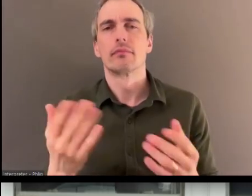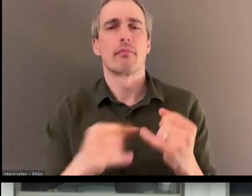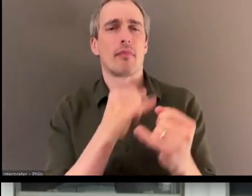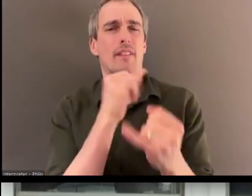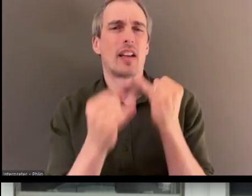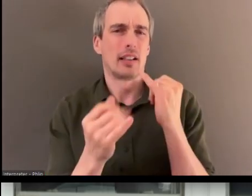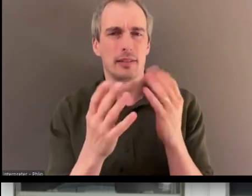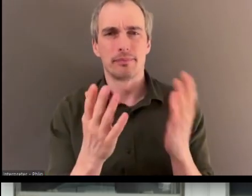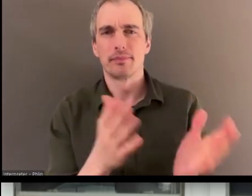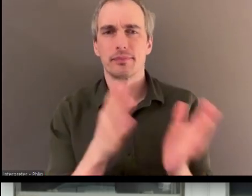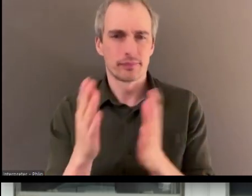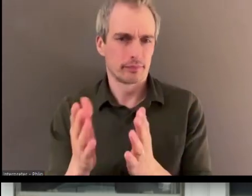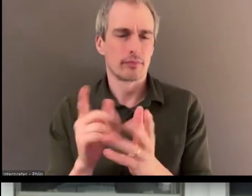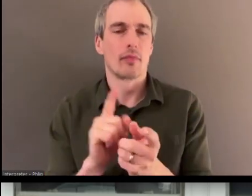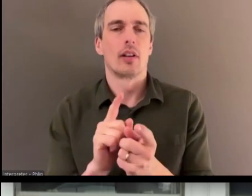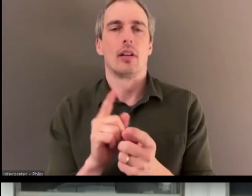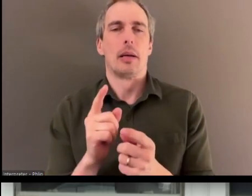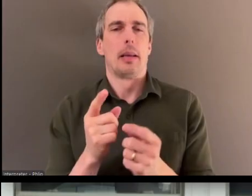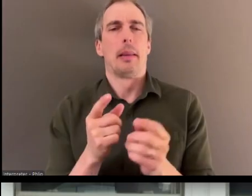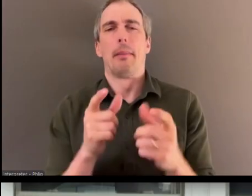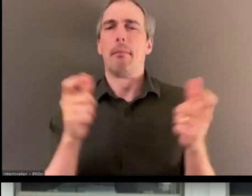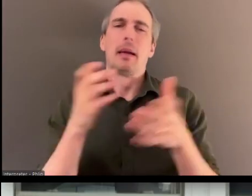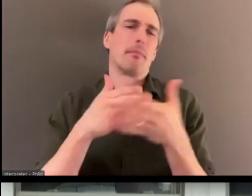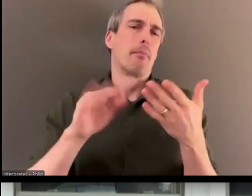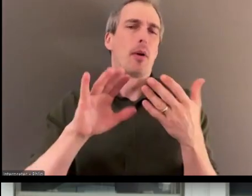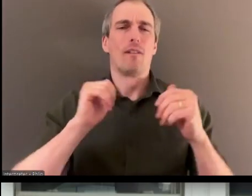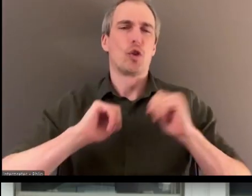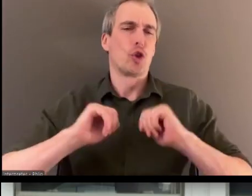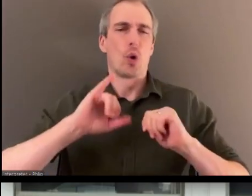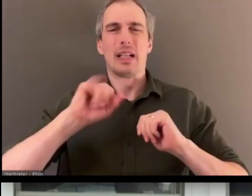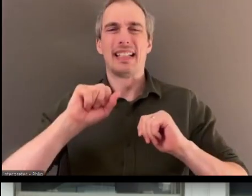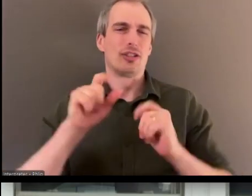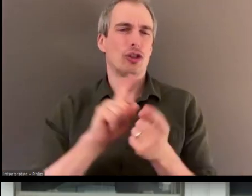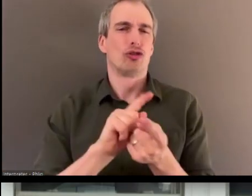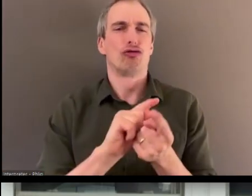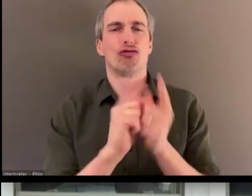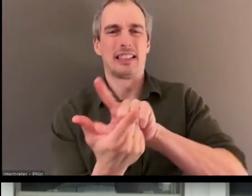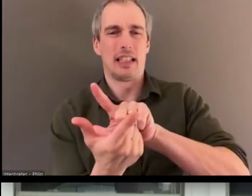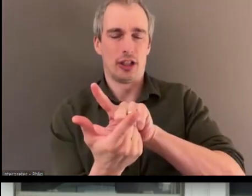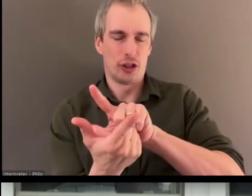And we're calling it translation, not just conversion because again, we're doing that visual